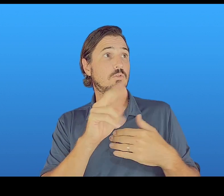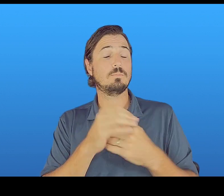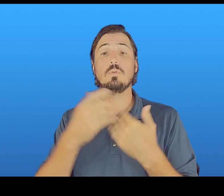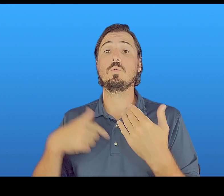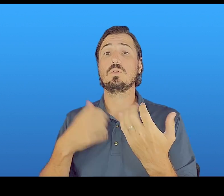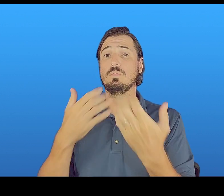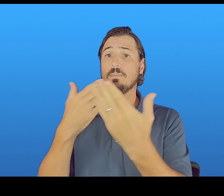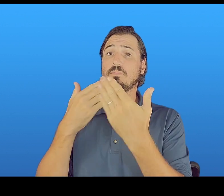Thanks Lauren